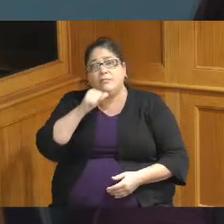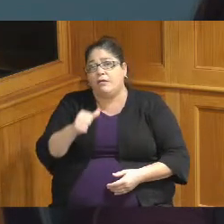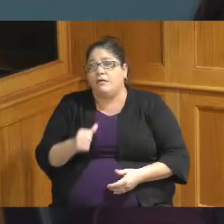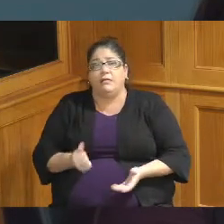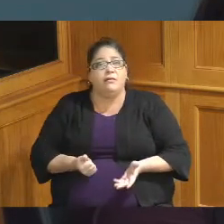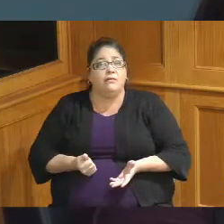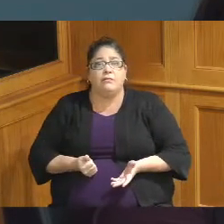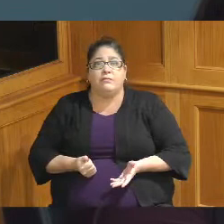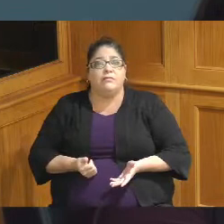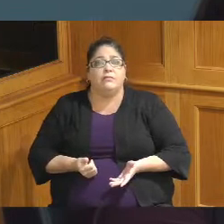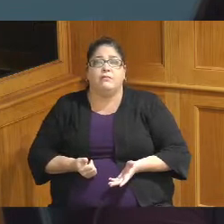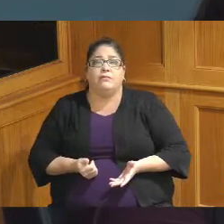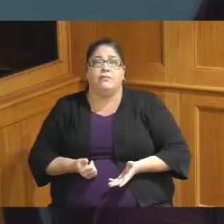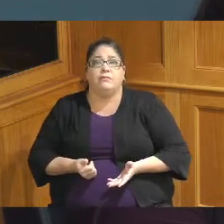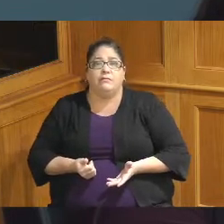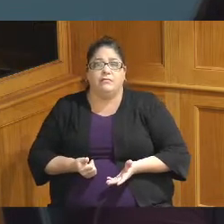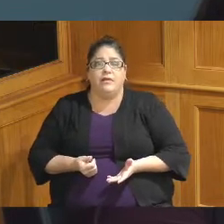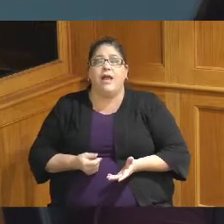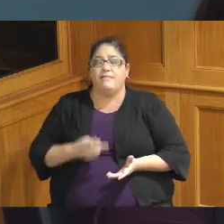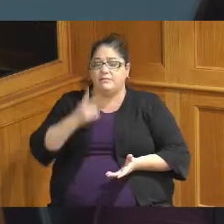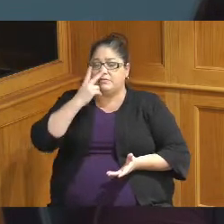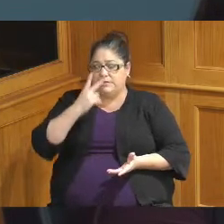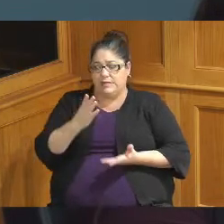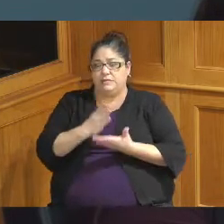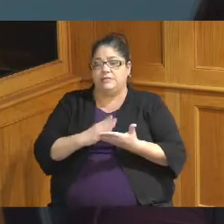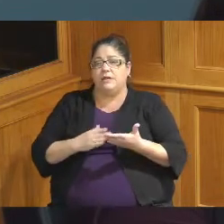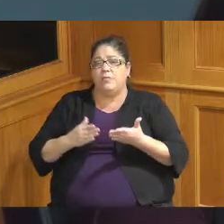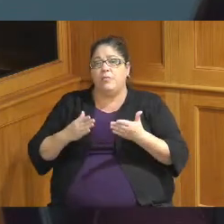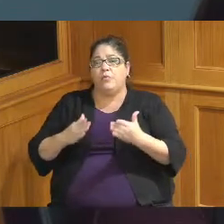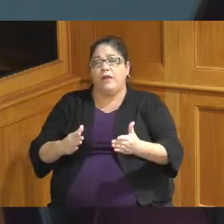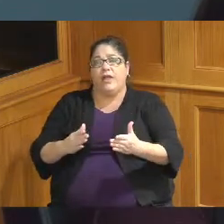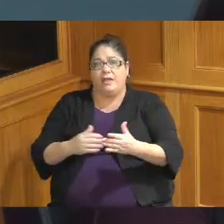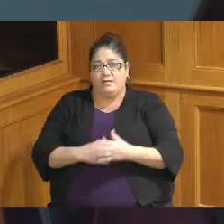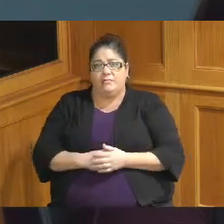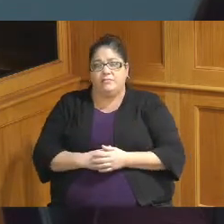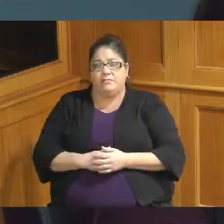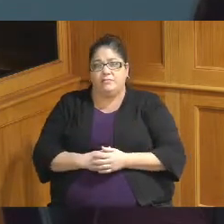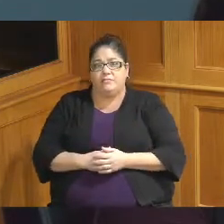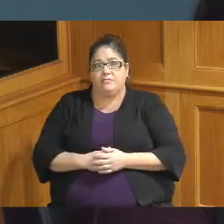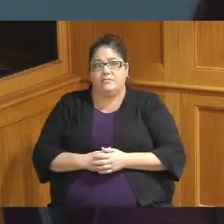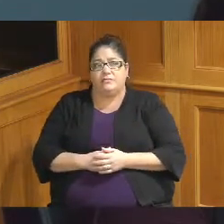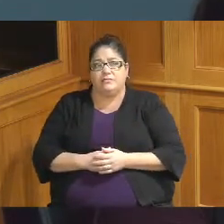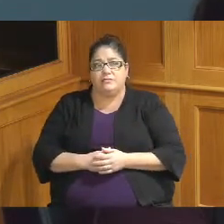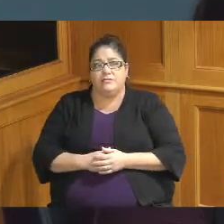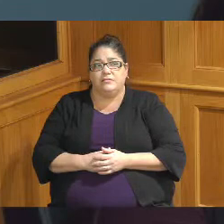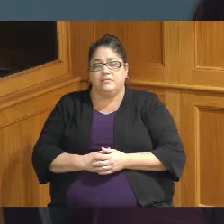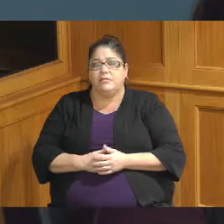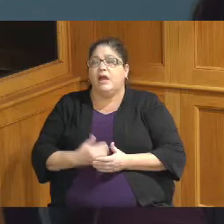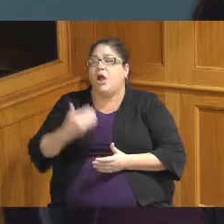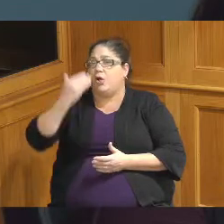some some ways that he's as as Director Patton said he's hired other people to help with it